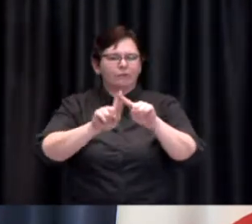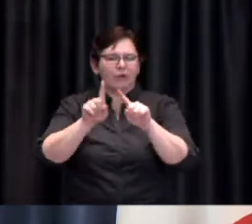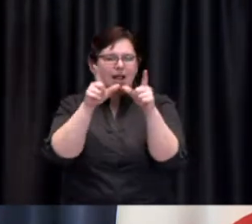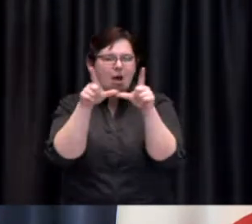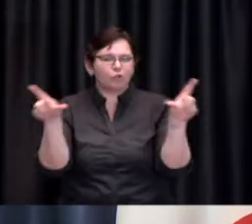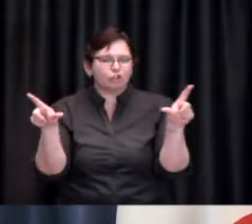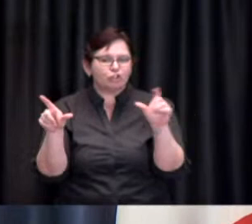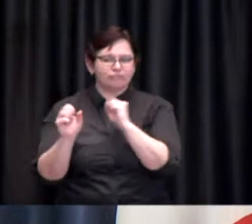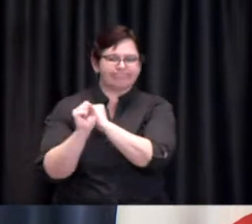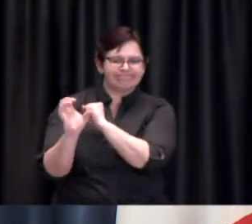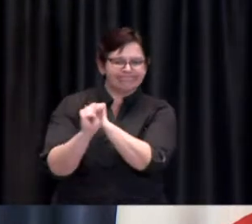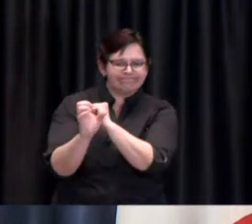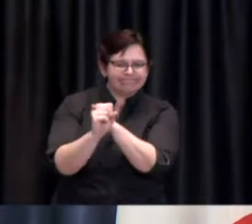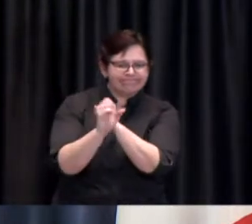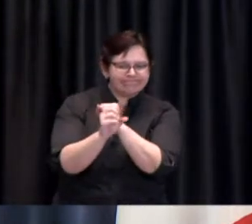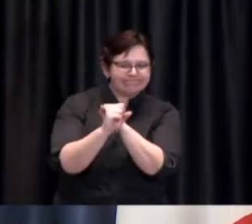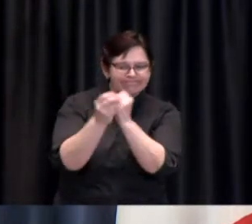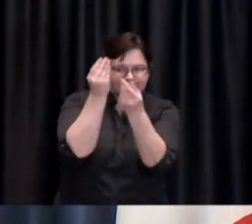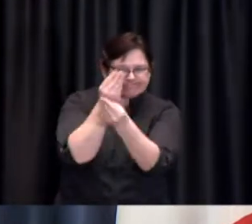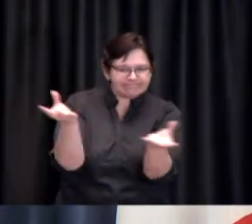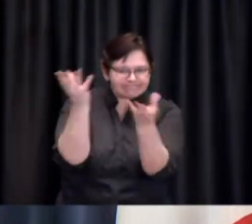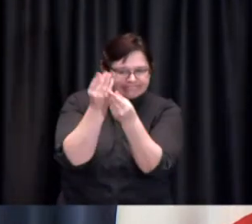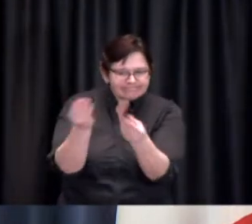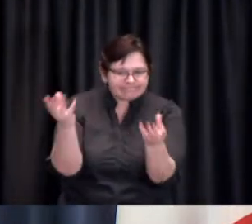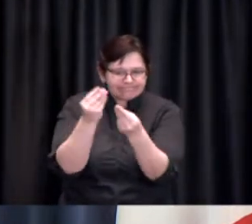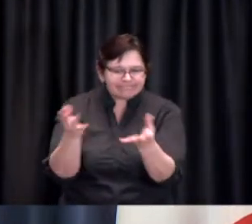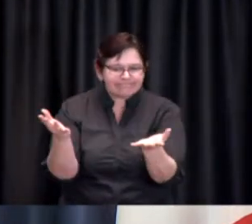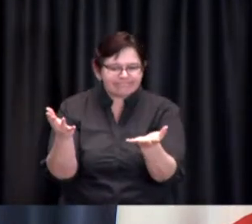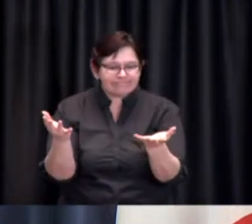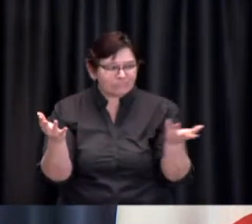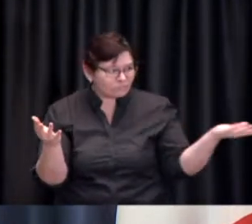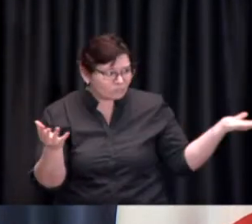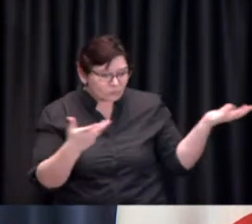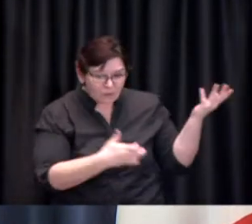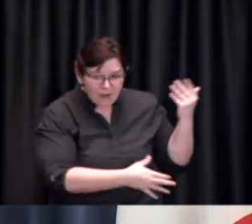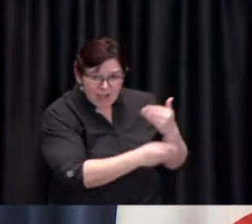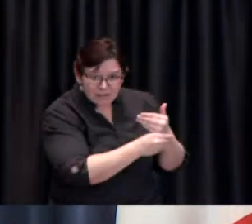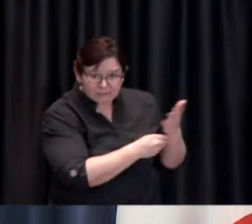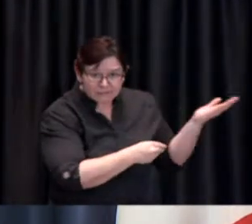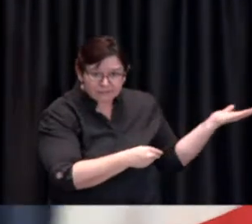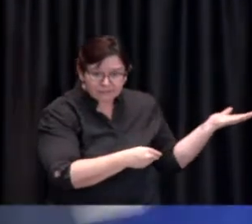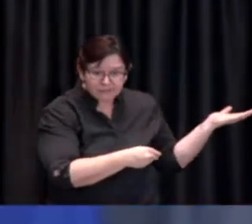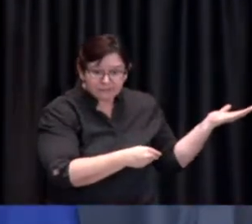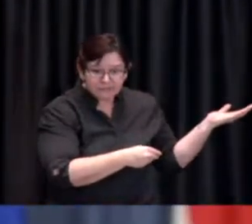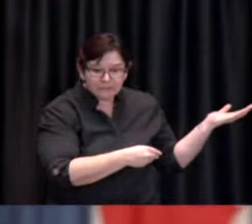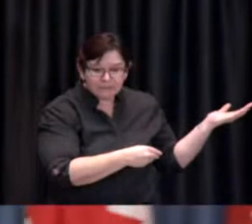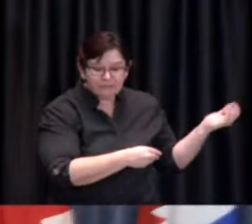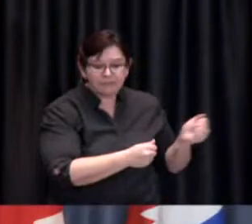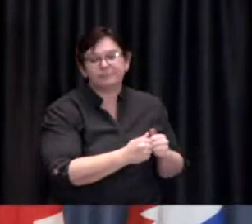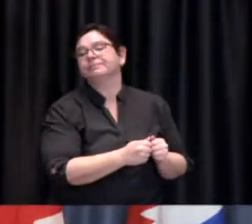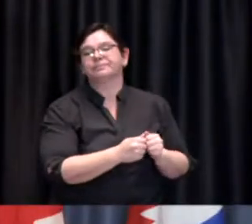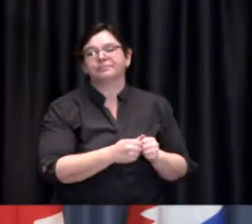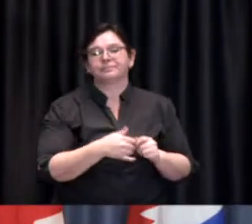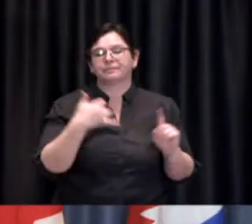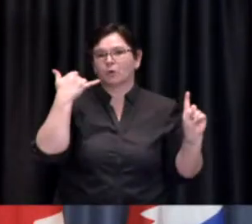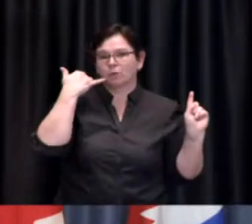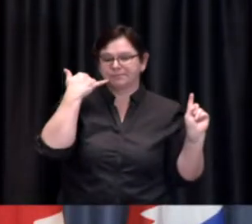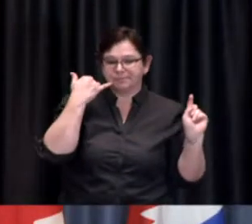uh Chief did you have anything more you wish to add? Chief Pegg: Sure uh thanks Mark and thanks Brad perhaps what I can add uh just in relation to the last two